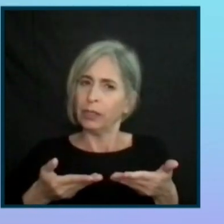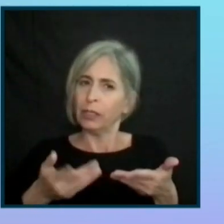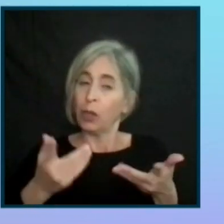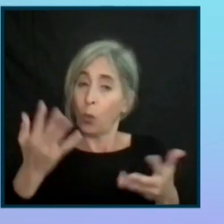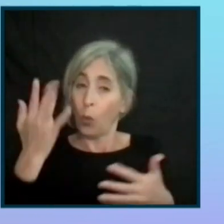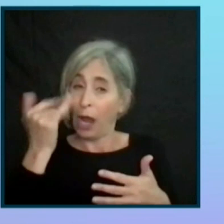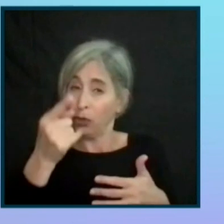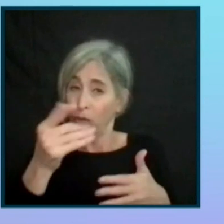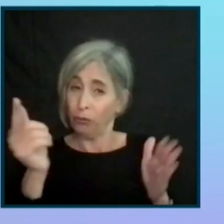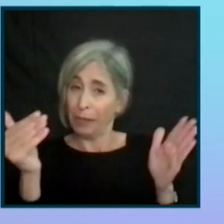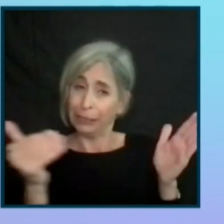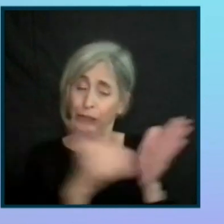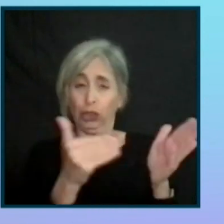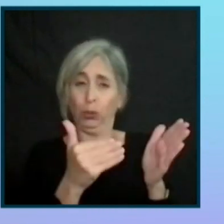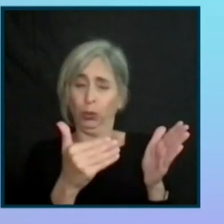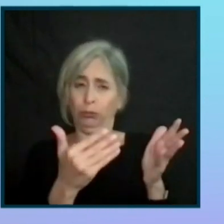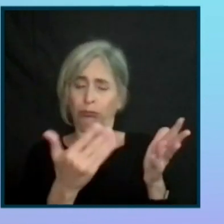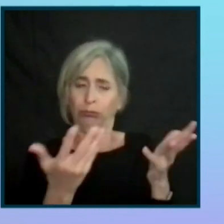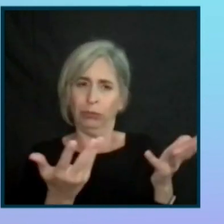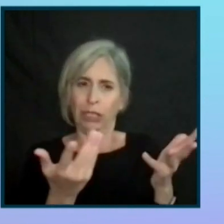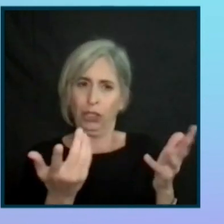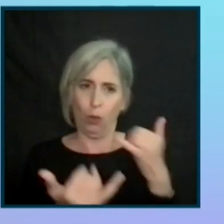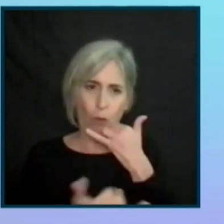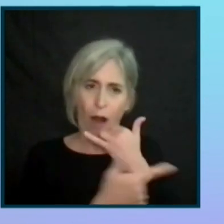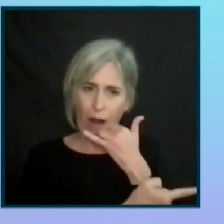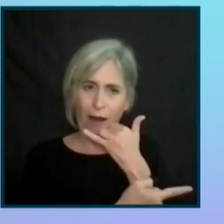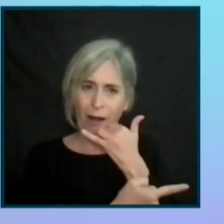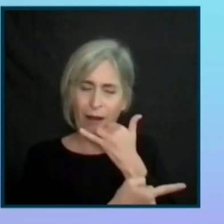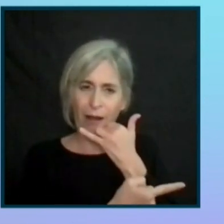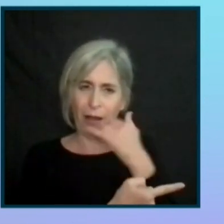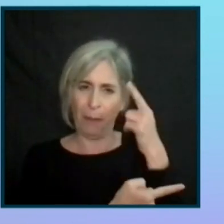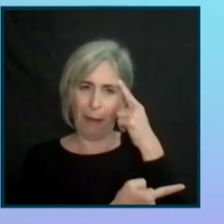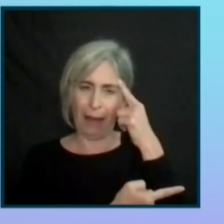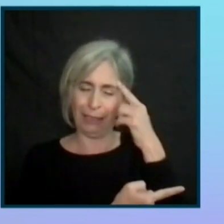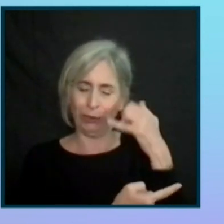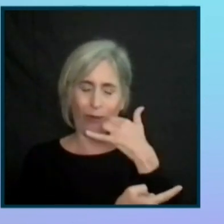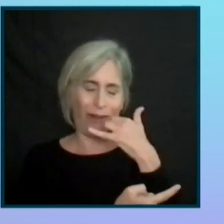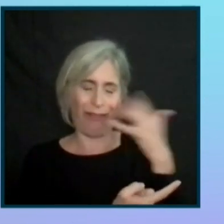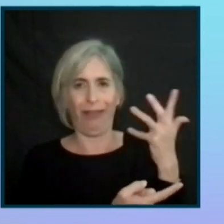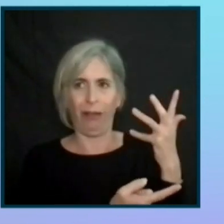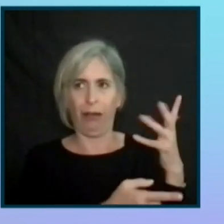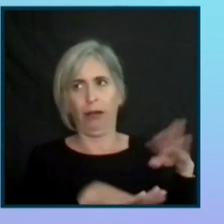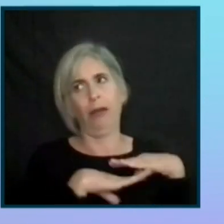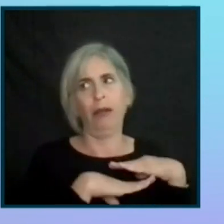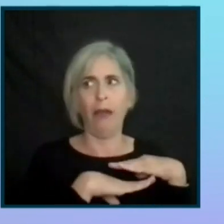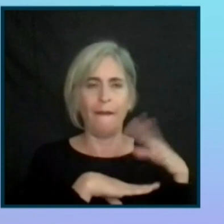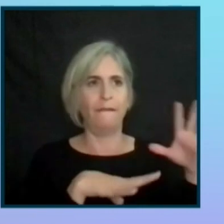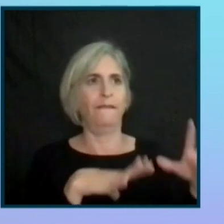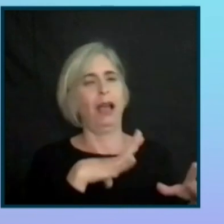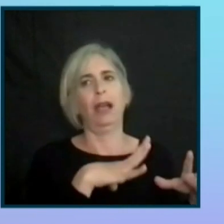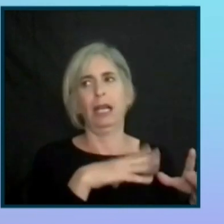you're already in the wrong mindset because you're just viewing this as something that's annoying.